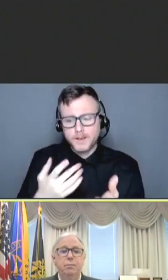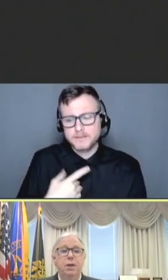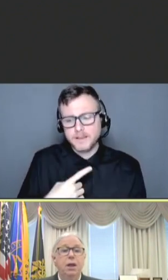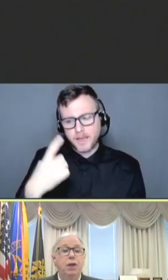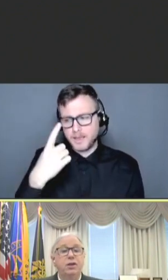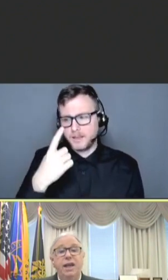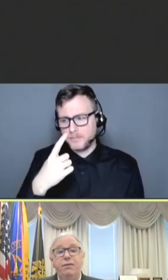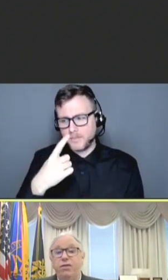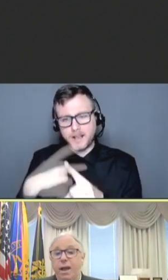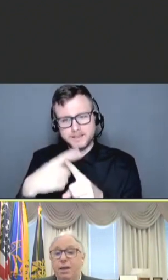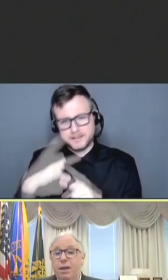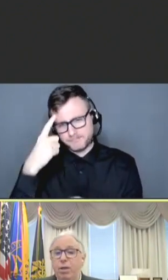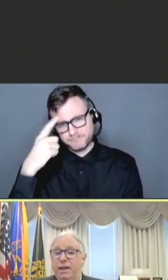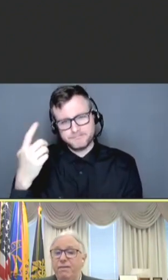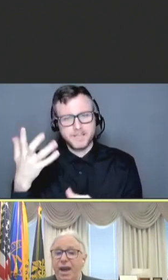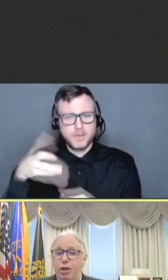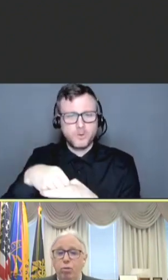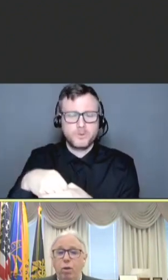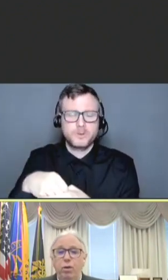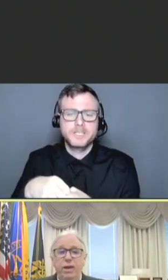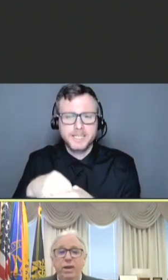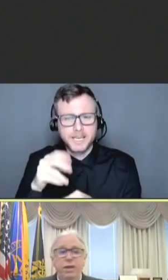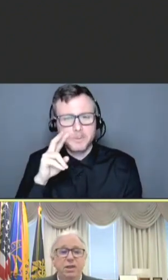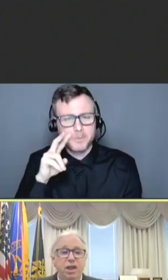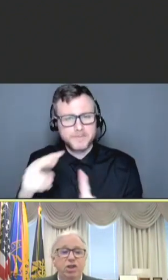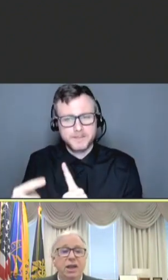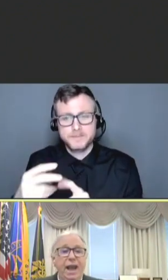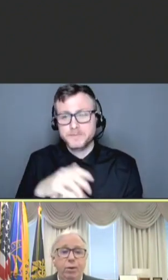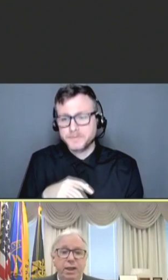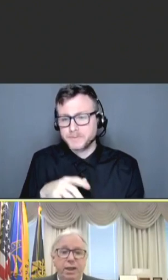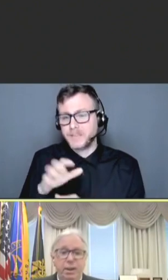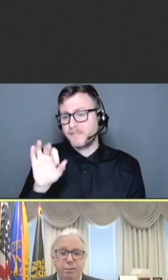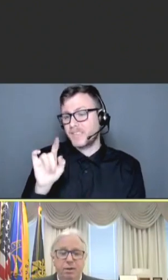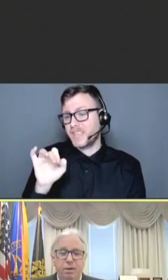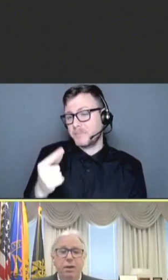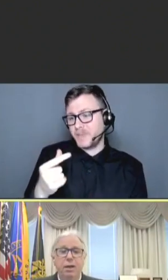Dr. David Fleming played a vital role in the immunization equity subcommittee,